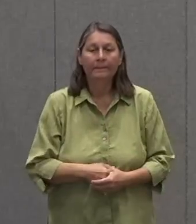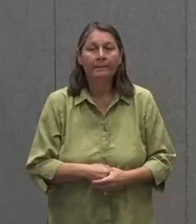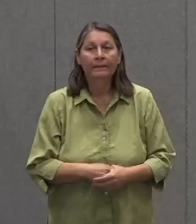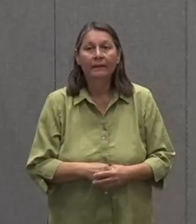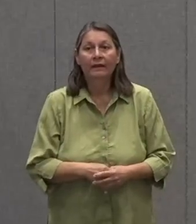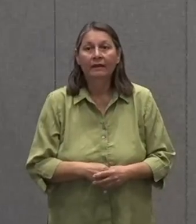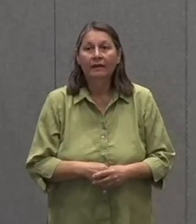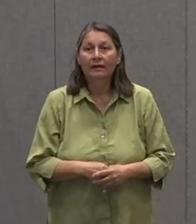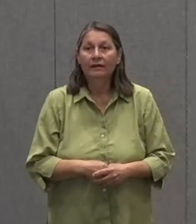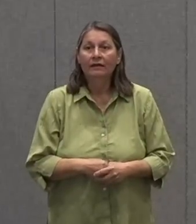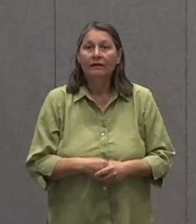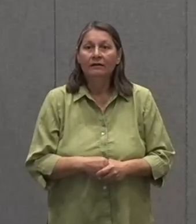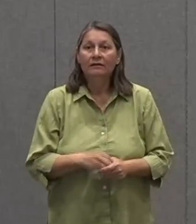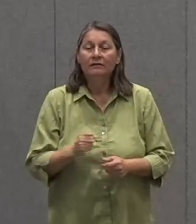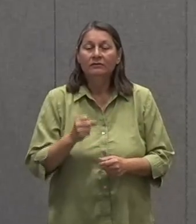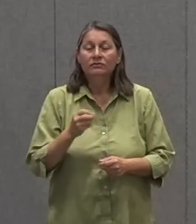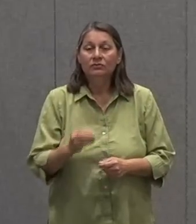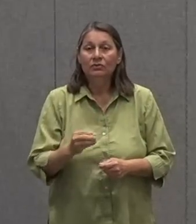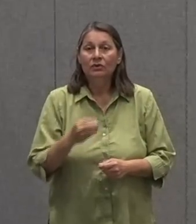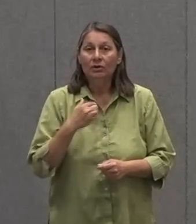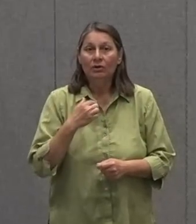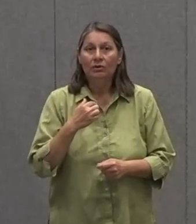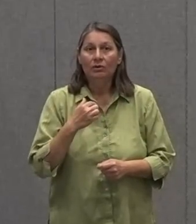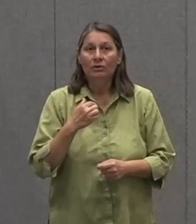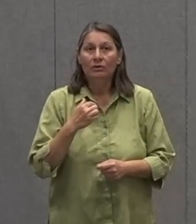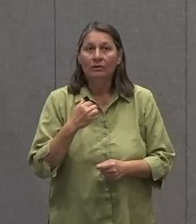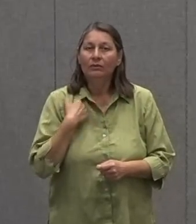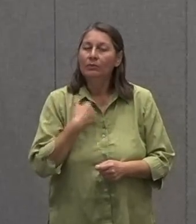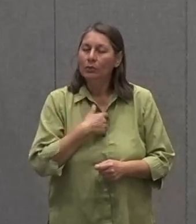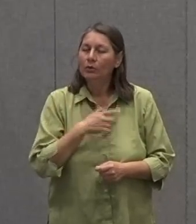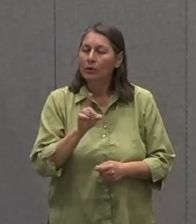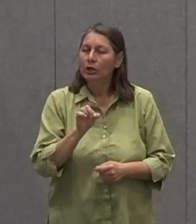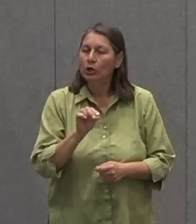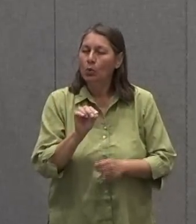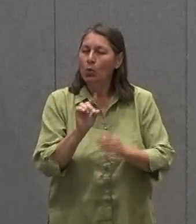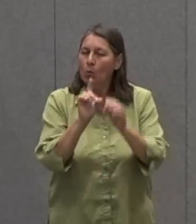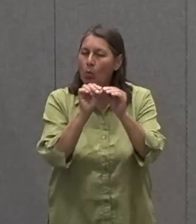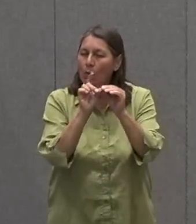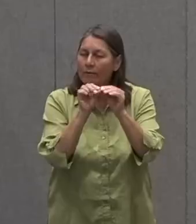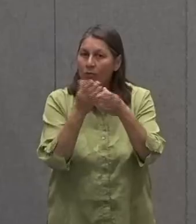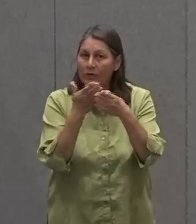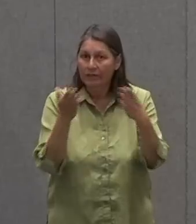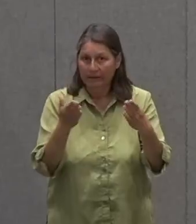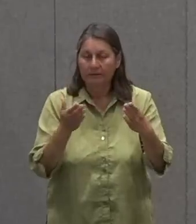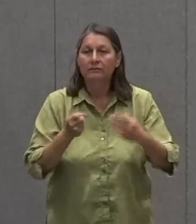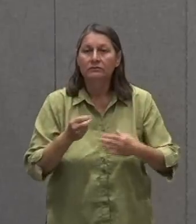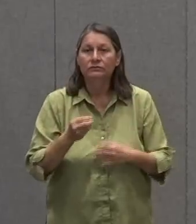that we were gonna do one other thing. In that aspect, we are going to go ahead